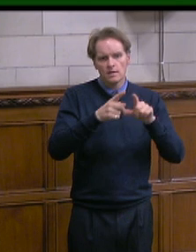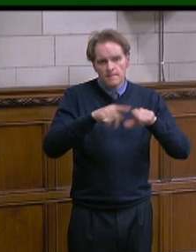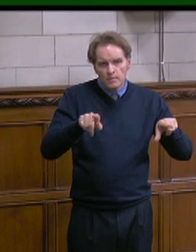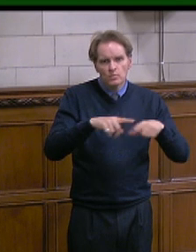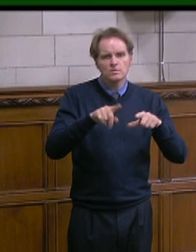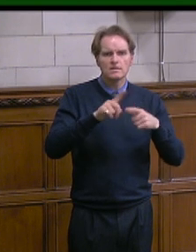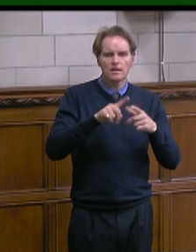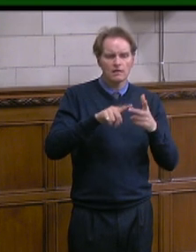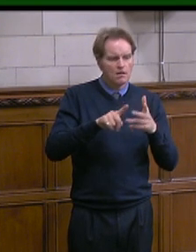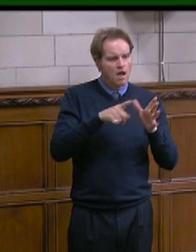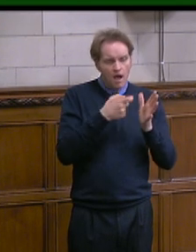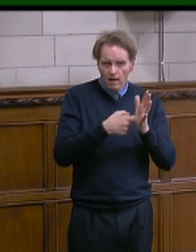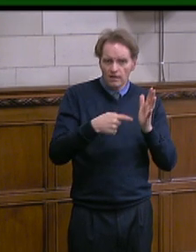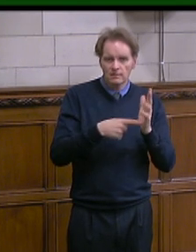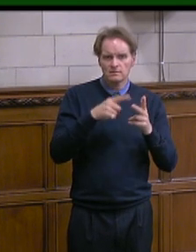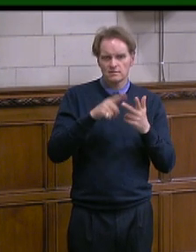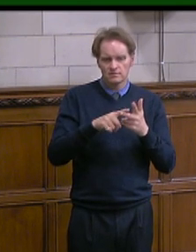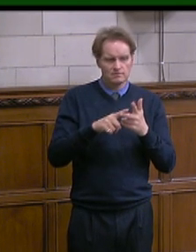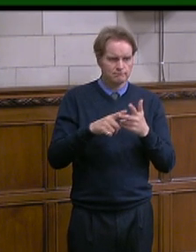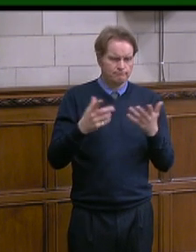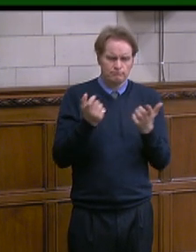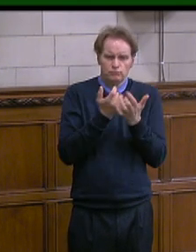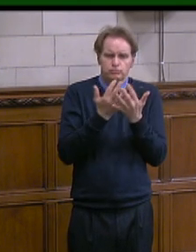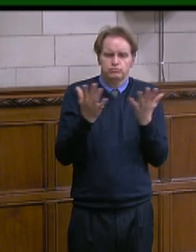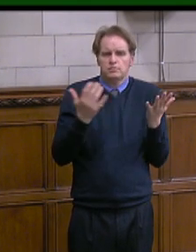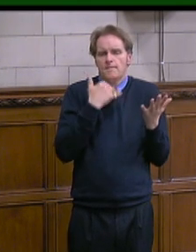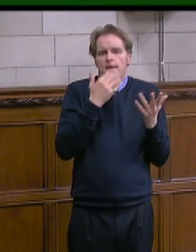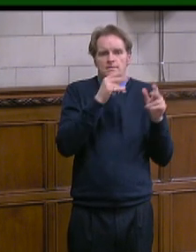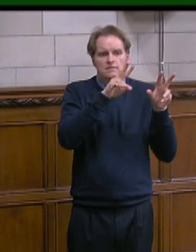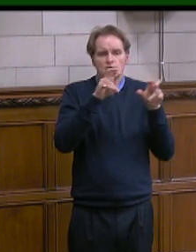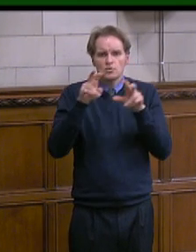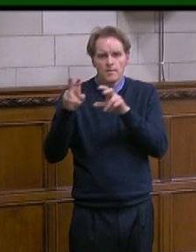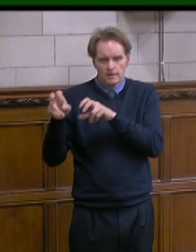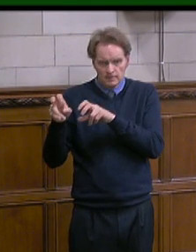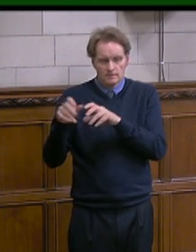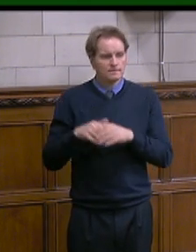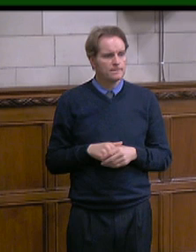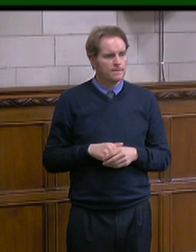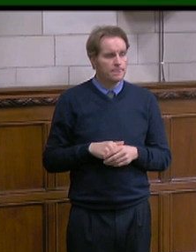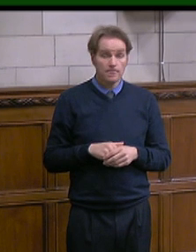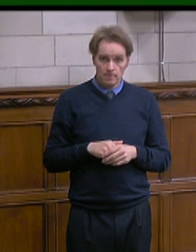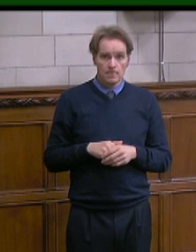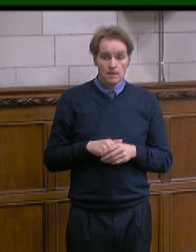Art and music are compulsory to the end of key stage 3, and the schools that are most